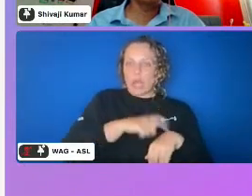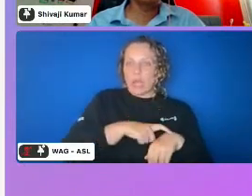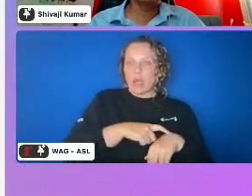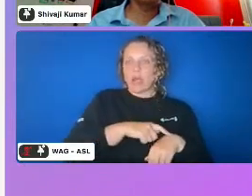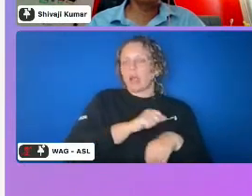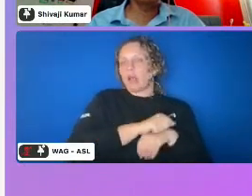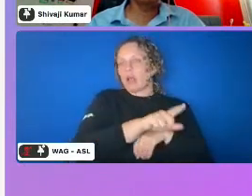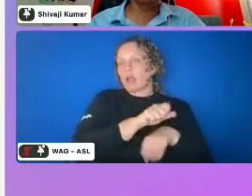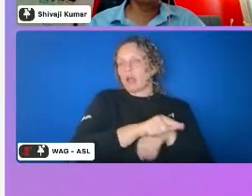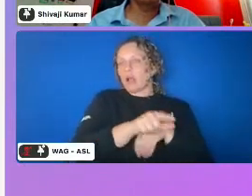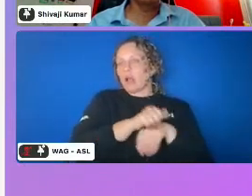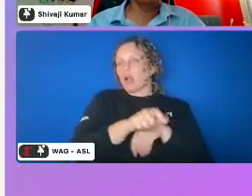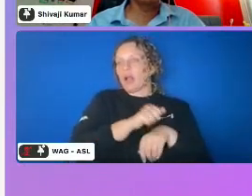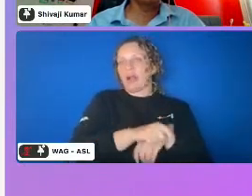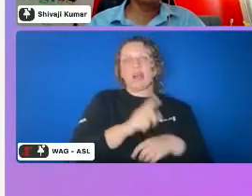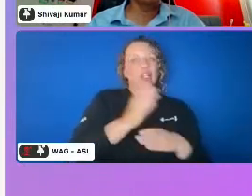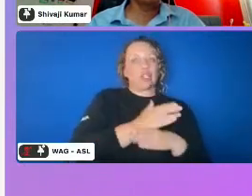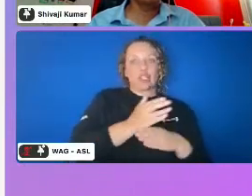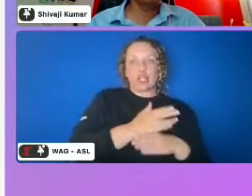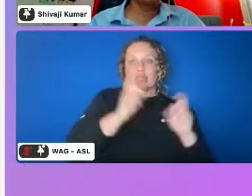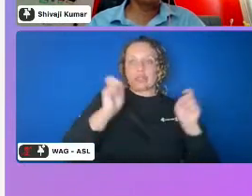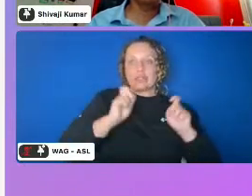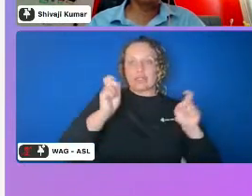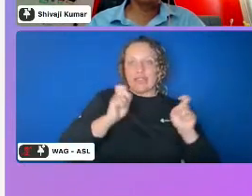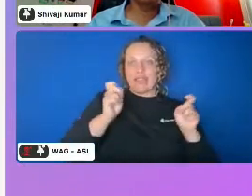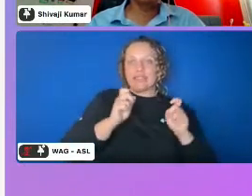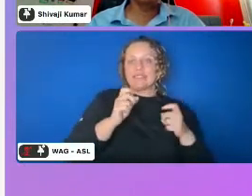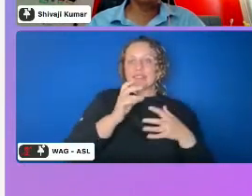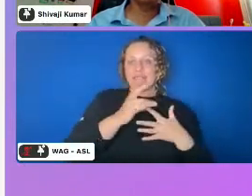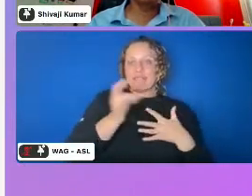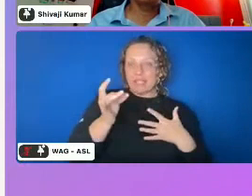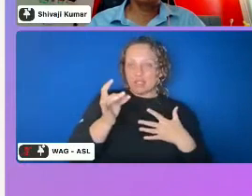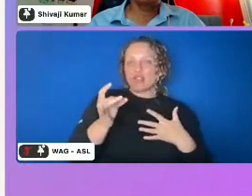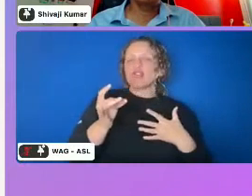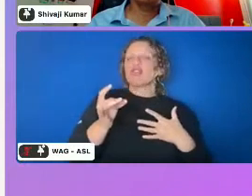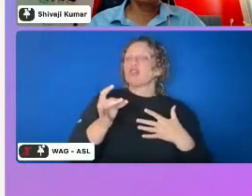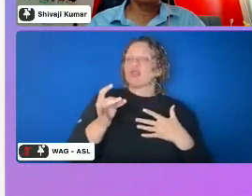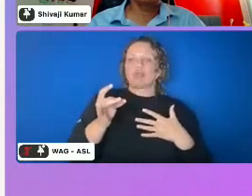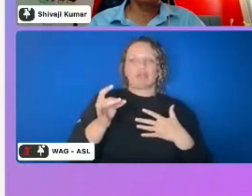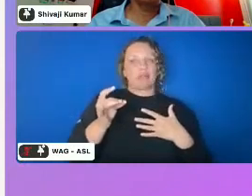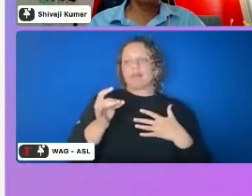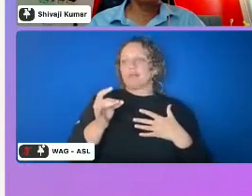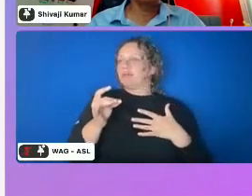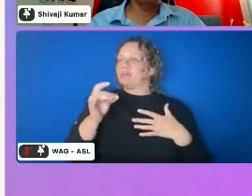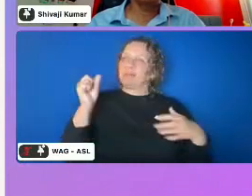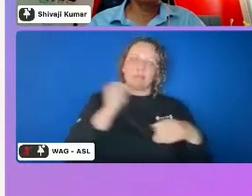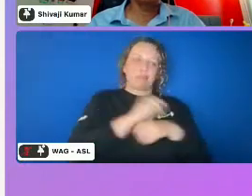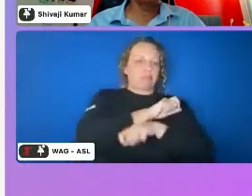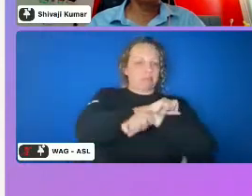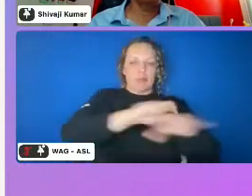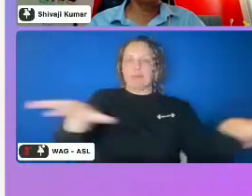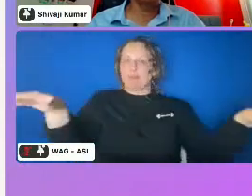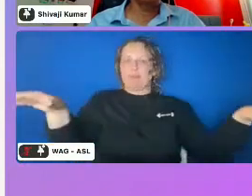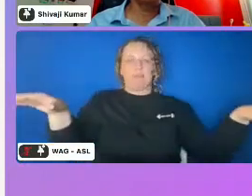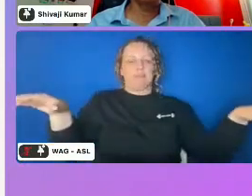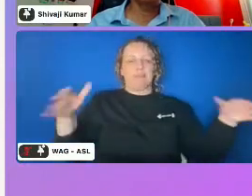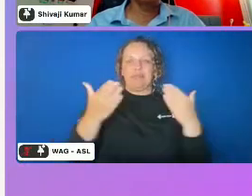With this shared test feature, the issues within that test kind of inherent that sharedness, so it's a way to shortcut that,